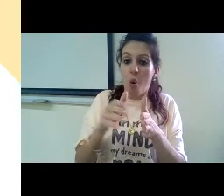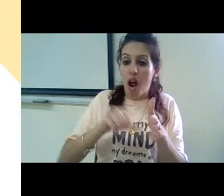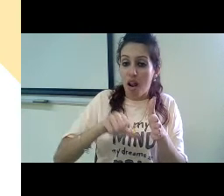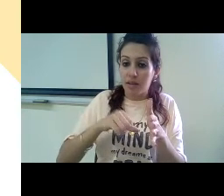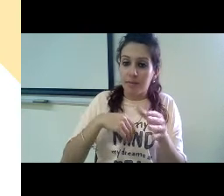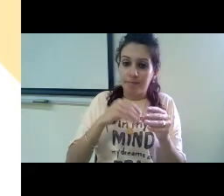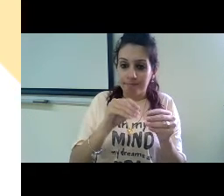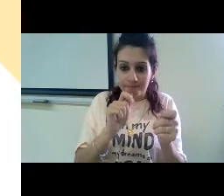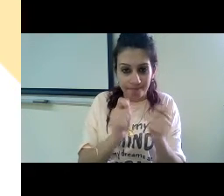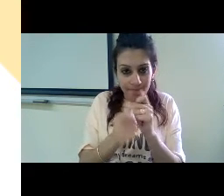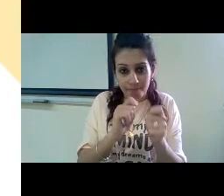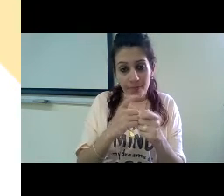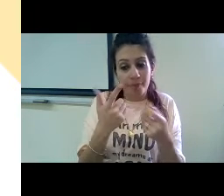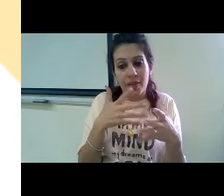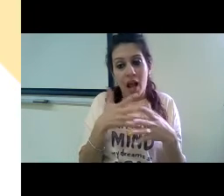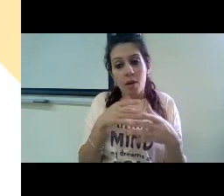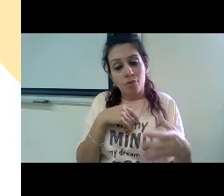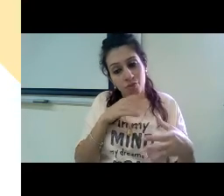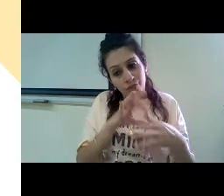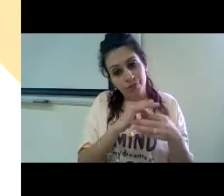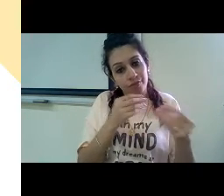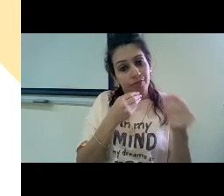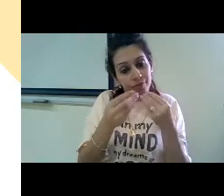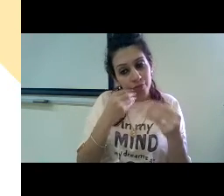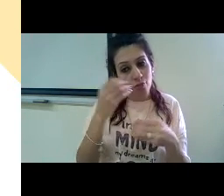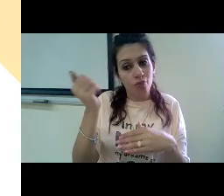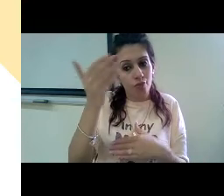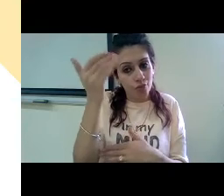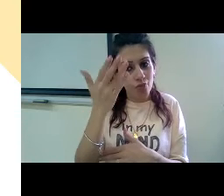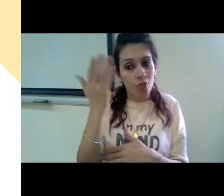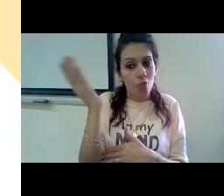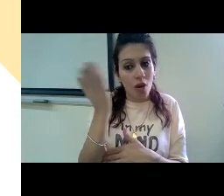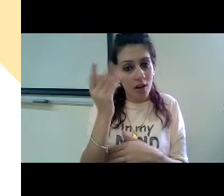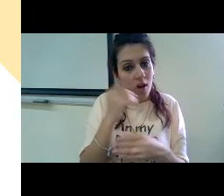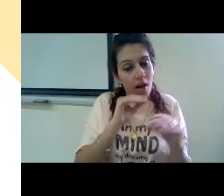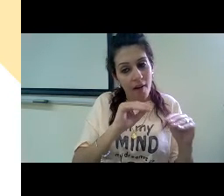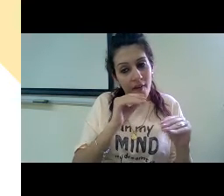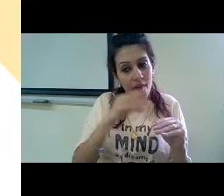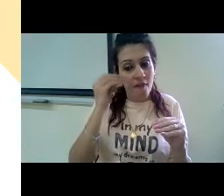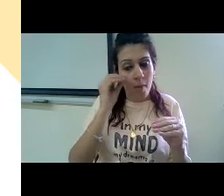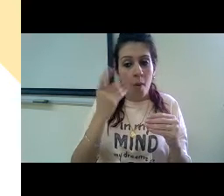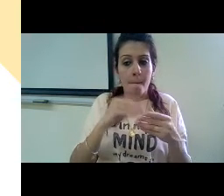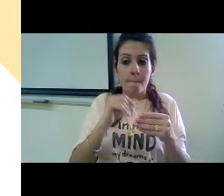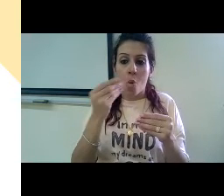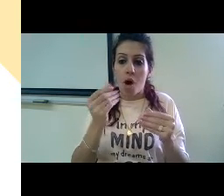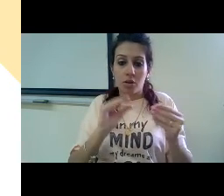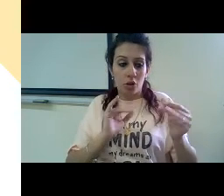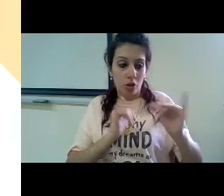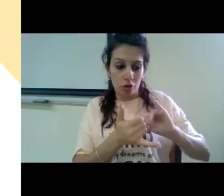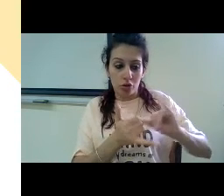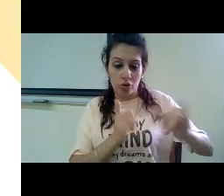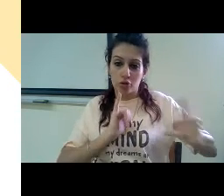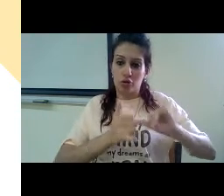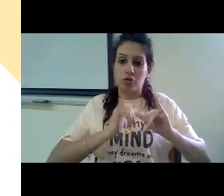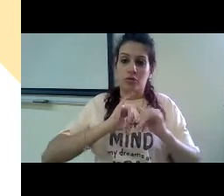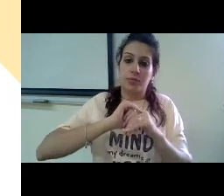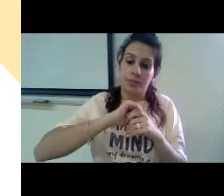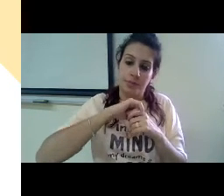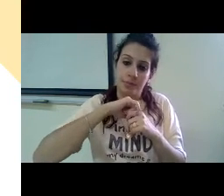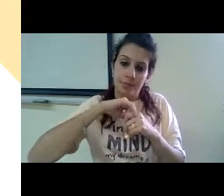a bridge between schools and to teach the parents. So that's is very important to provide